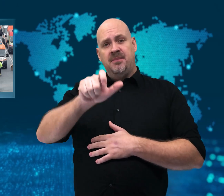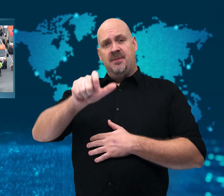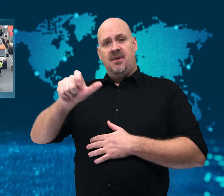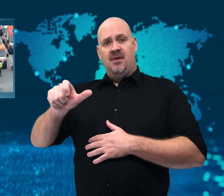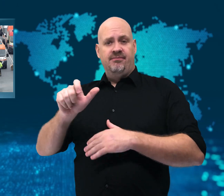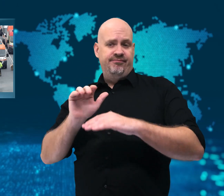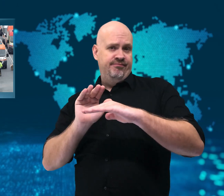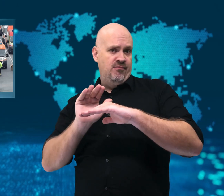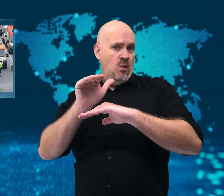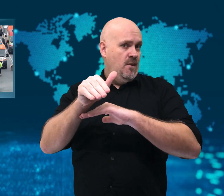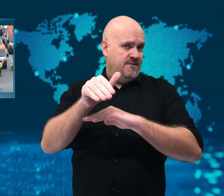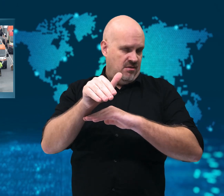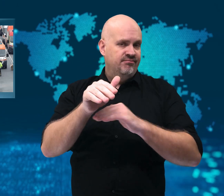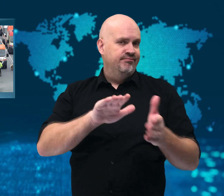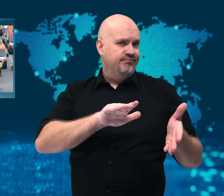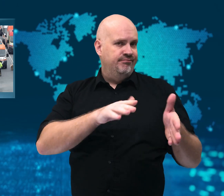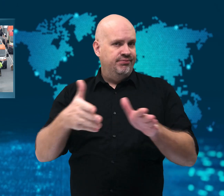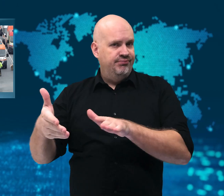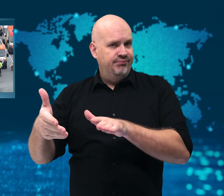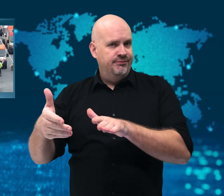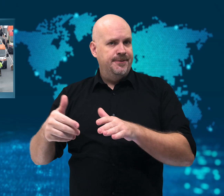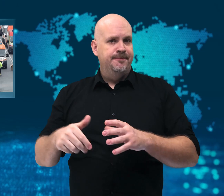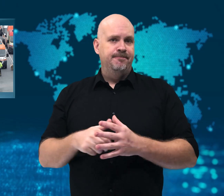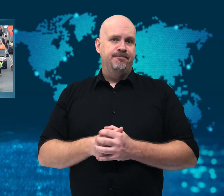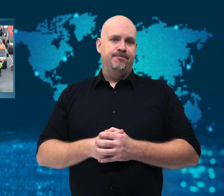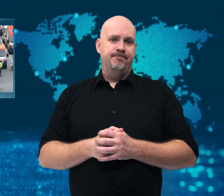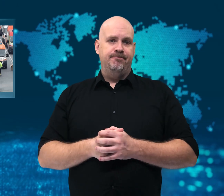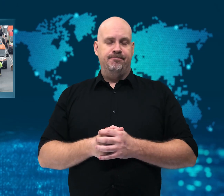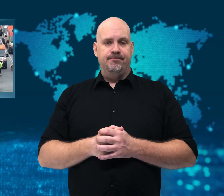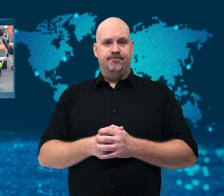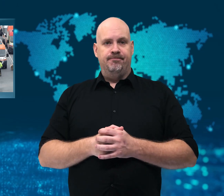On Tuesday morning at around 2am,